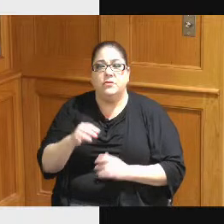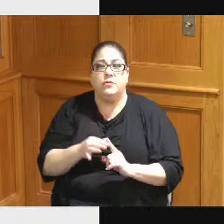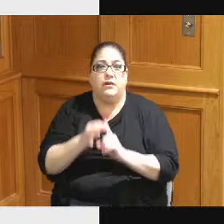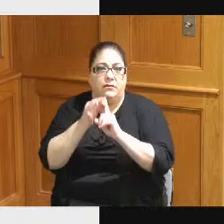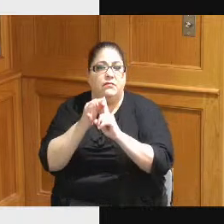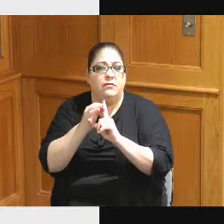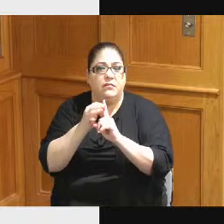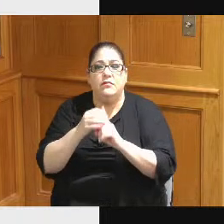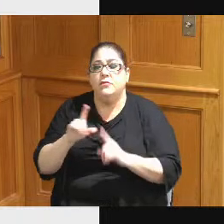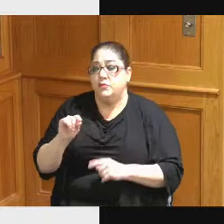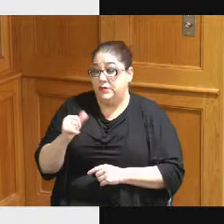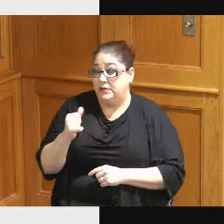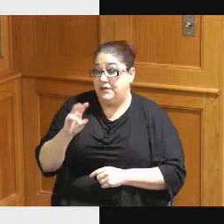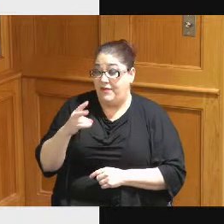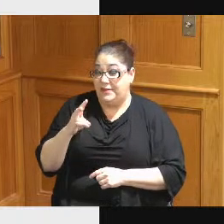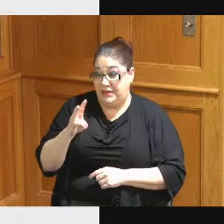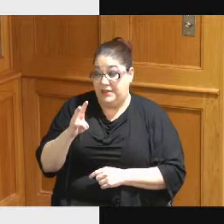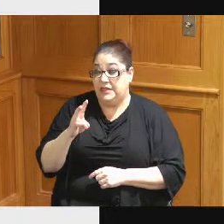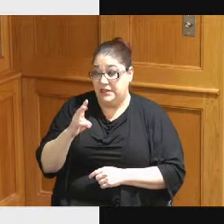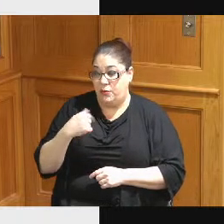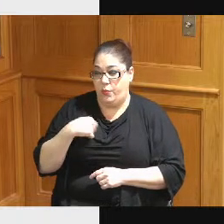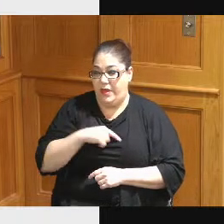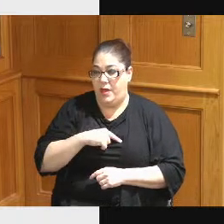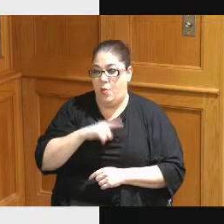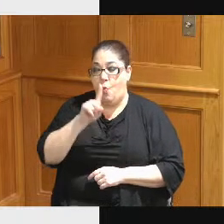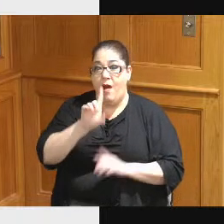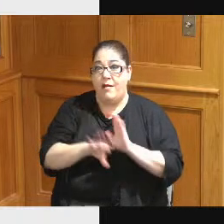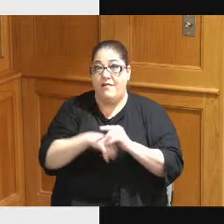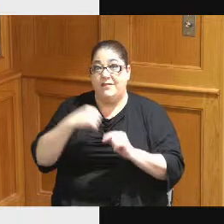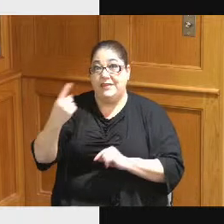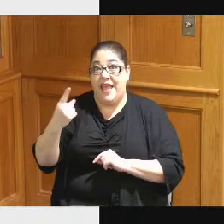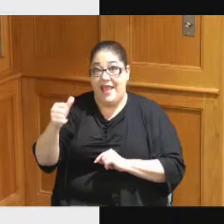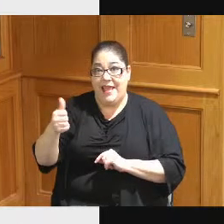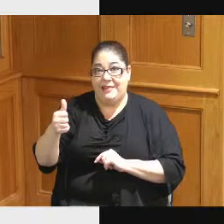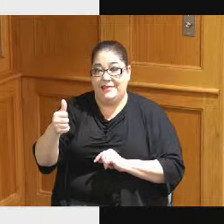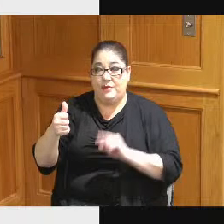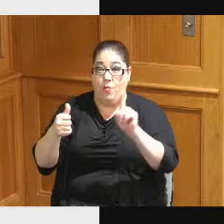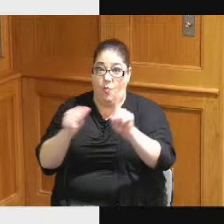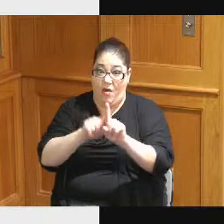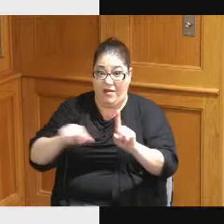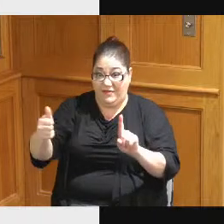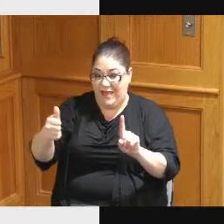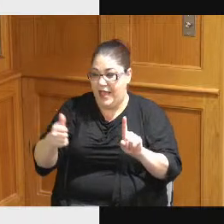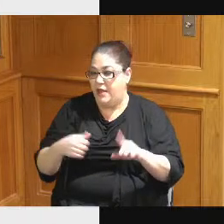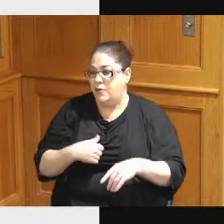2017 we were one of the first 10 communities in the country chosen to lead a youth homelessness